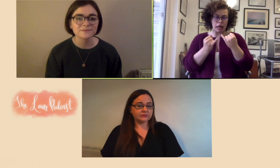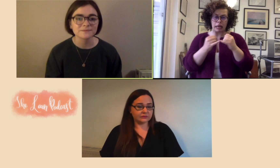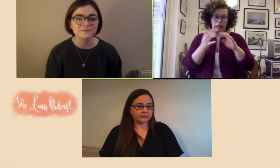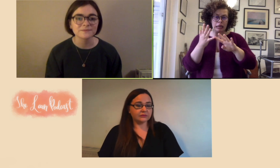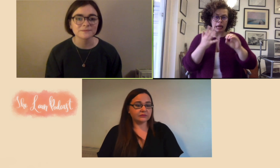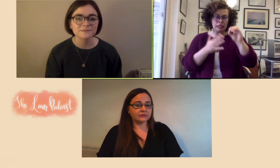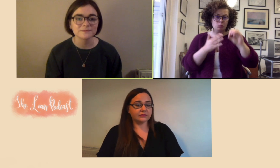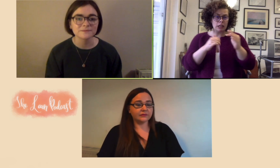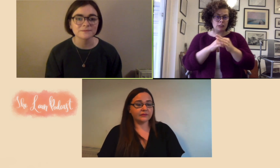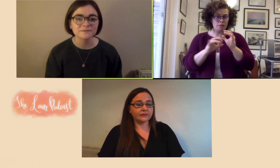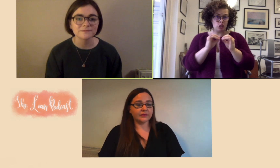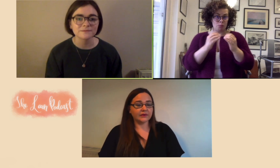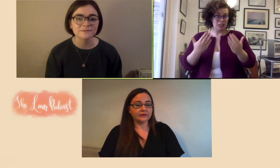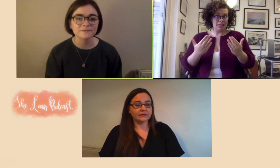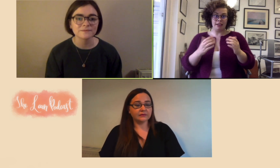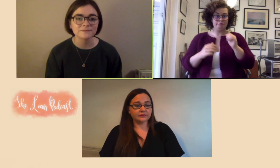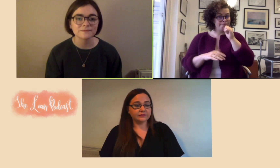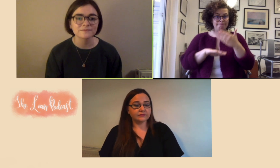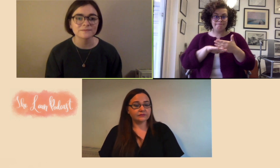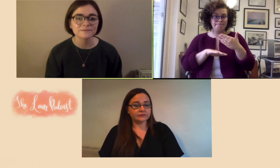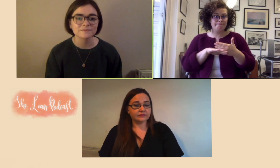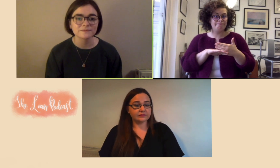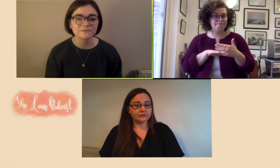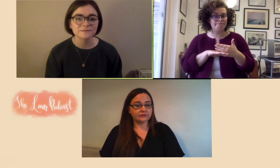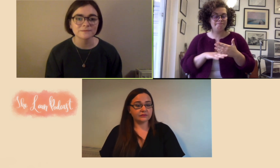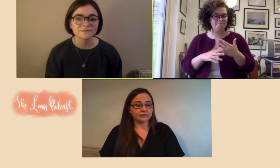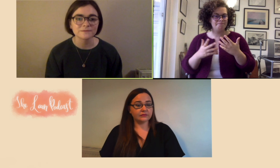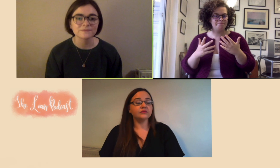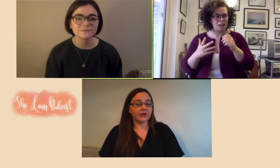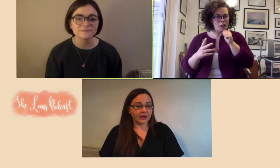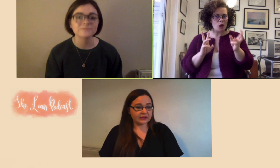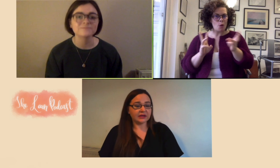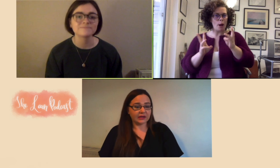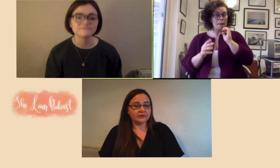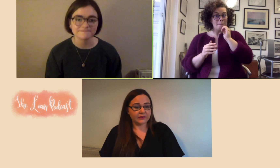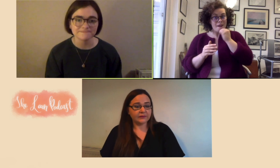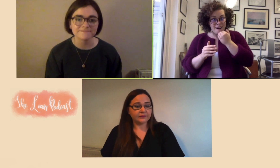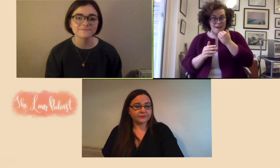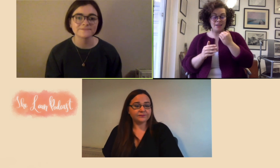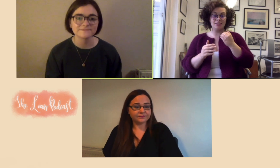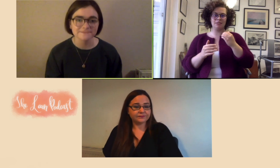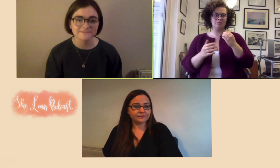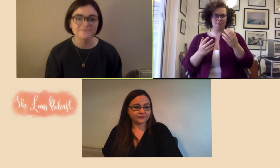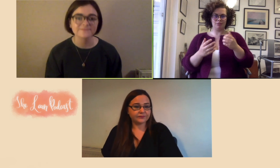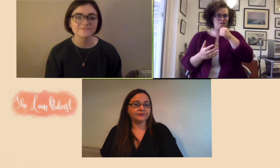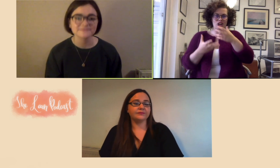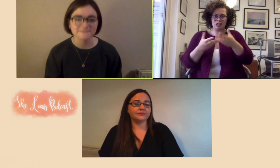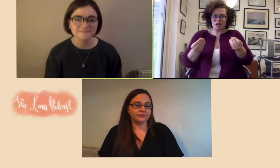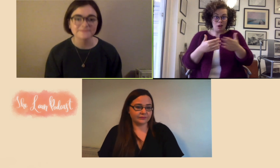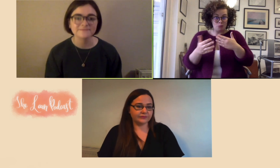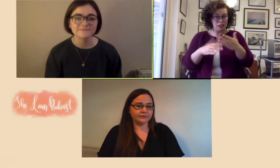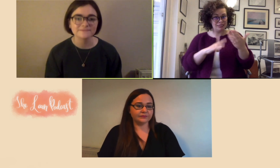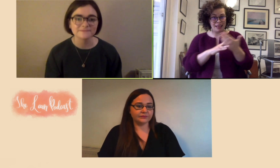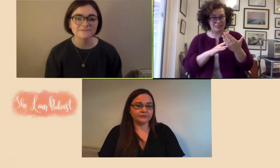the committee of Irish Sign Language Interpreters, did a survey that add up that like 90% of interpreters, where without work, because of that?